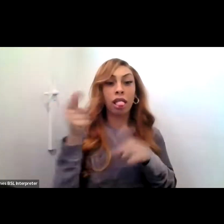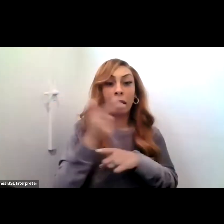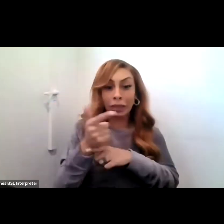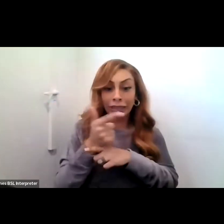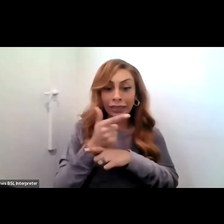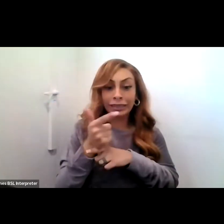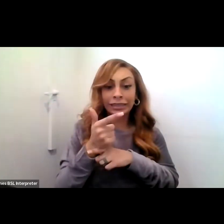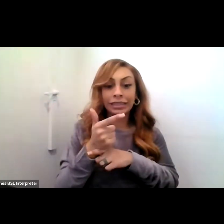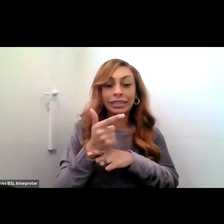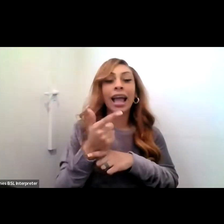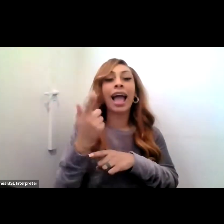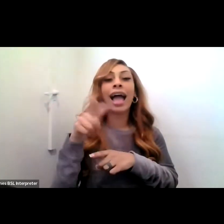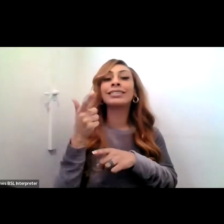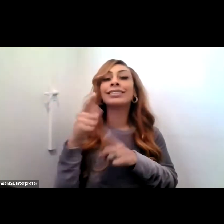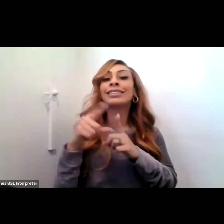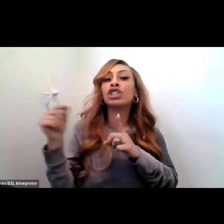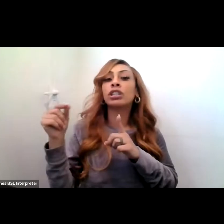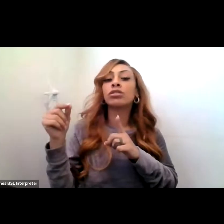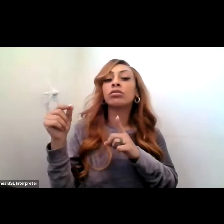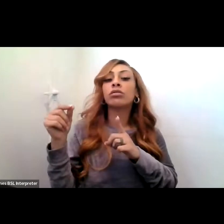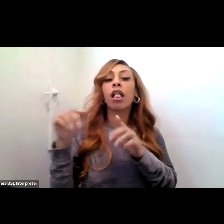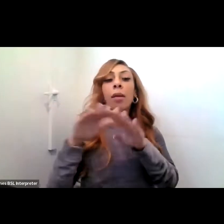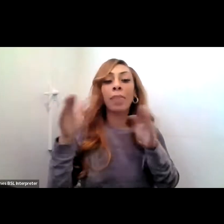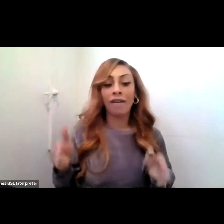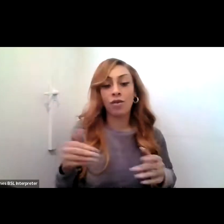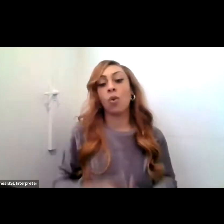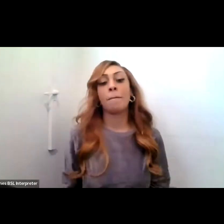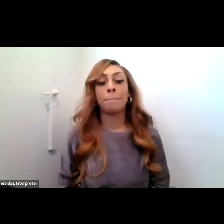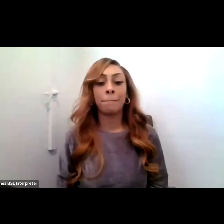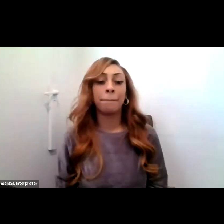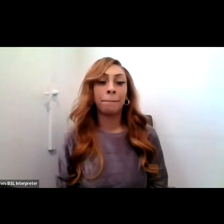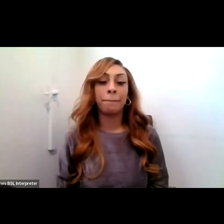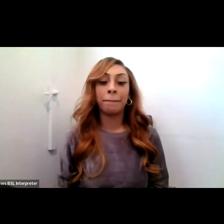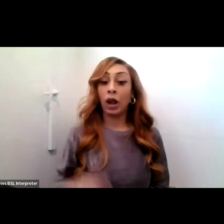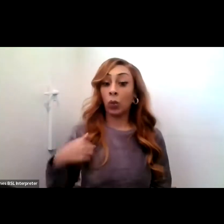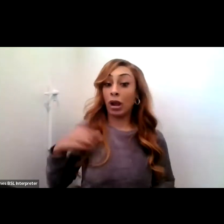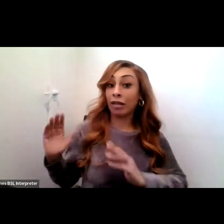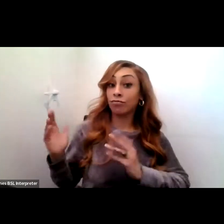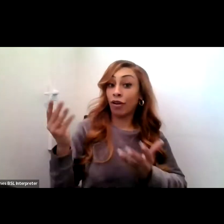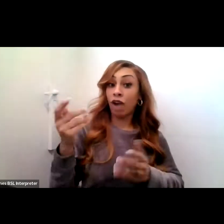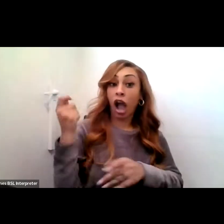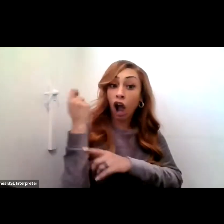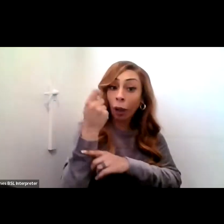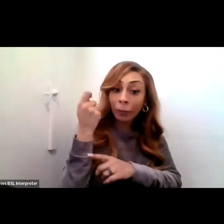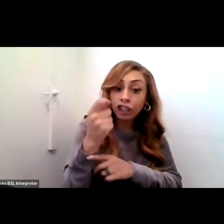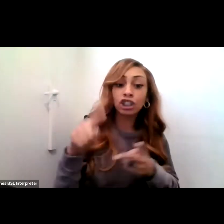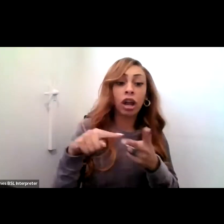We provide commissioning support for arts and cultural organisations, and the artists they work with, plus training events,